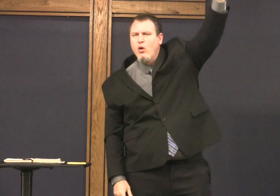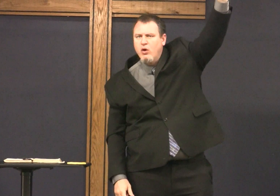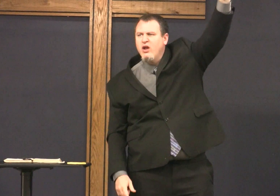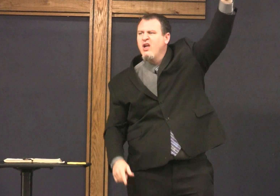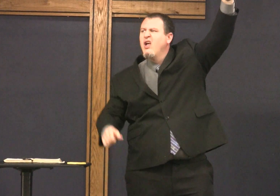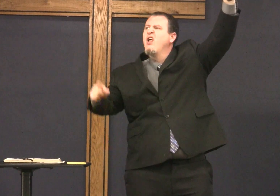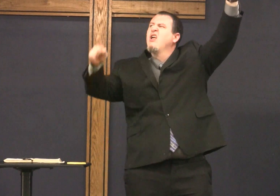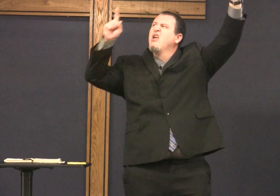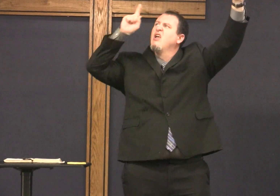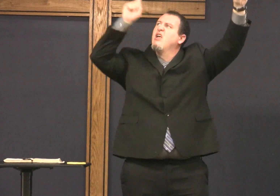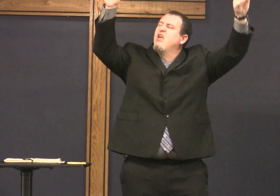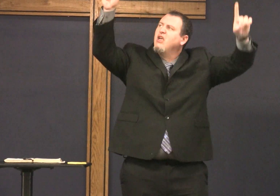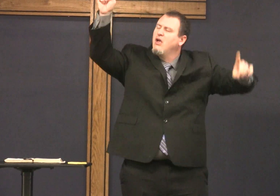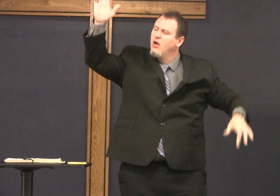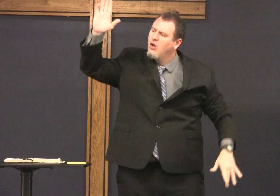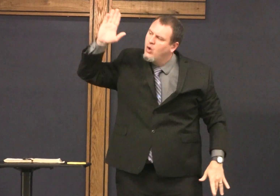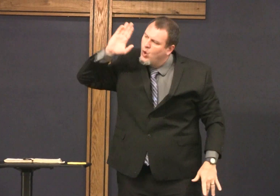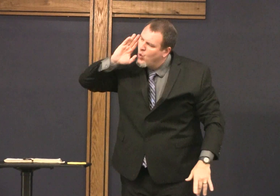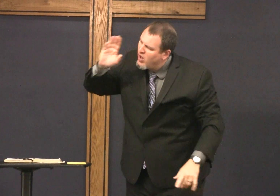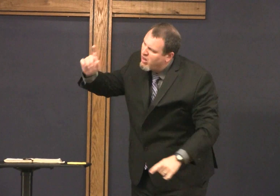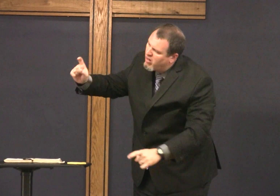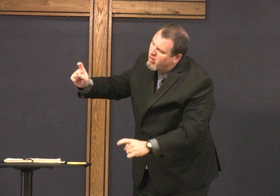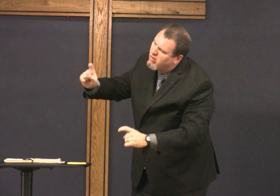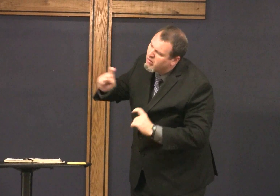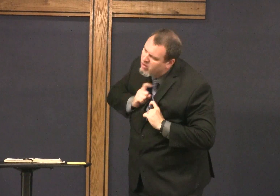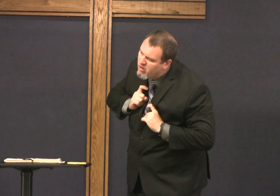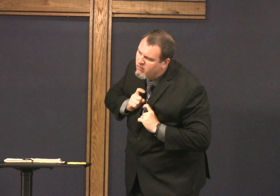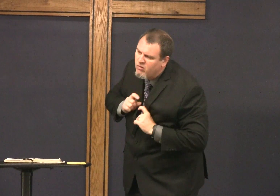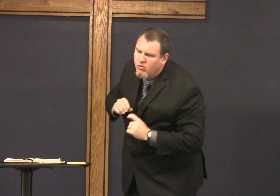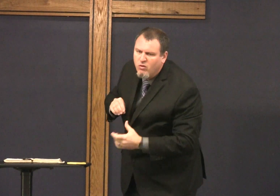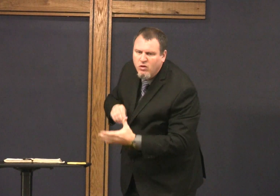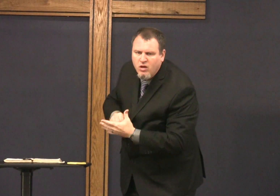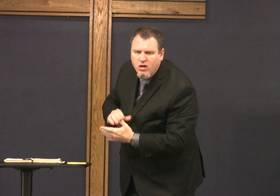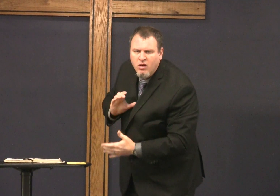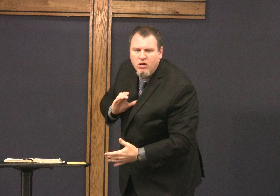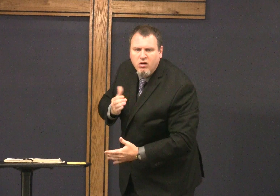doesn't matter because this battle belongs to the Lord and he will give